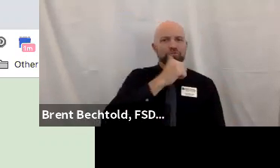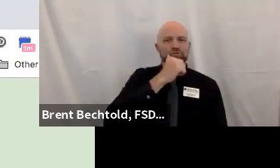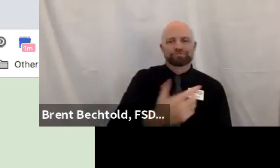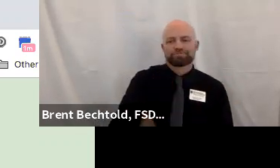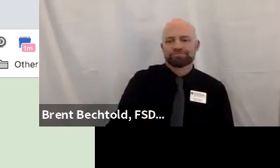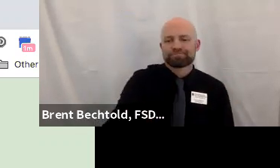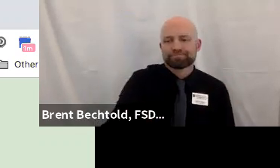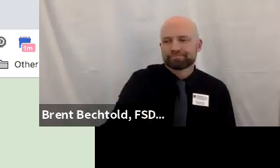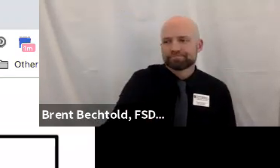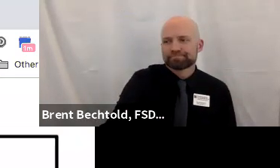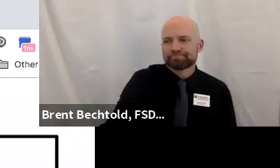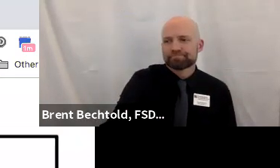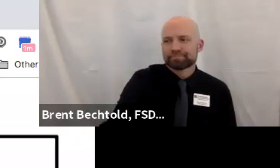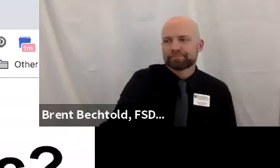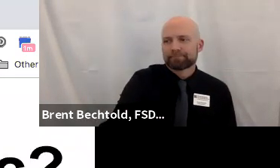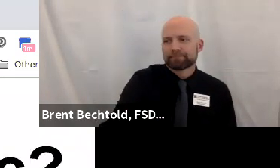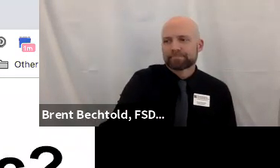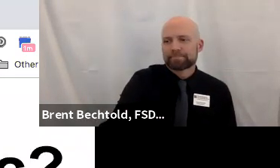He fell in love with her and so forth.